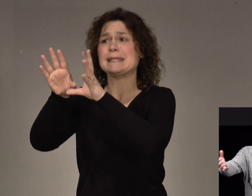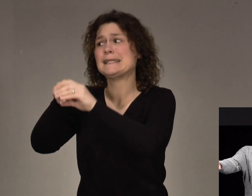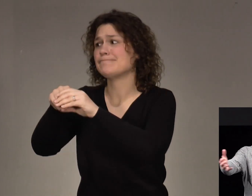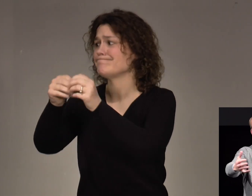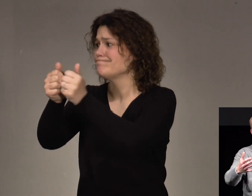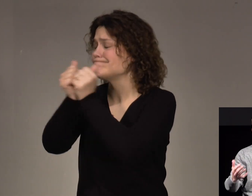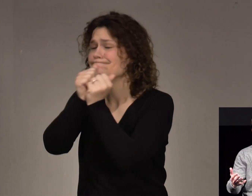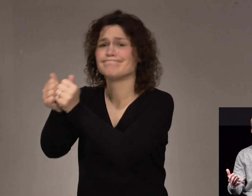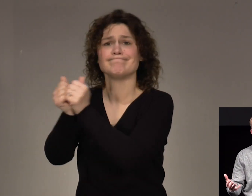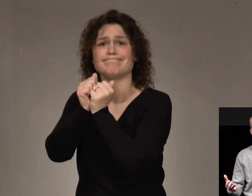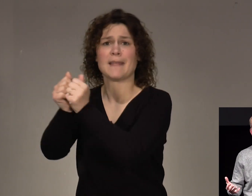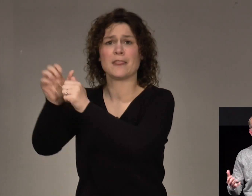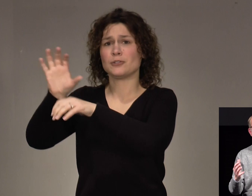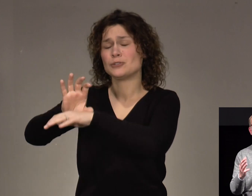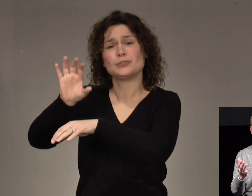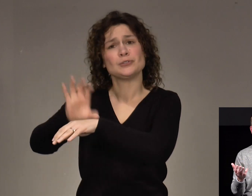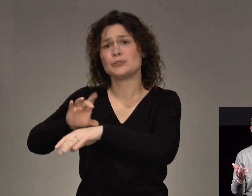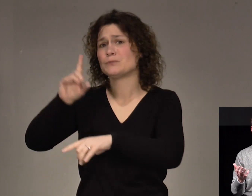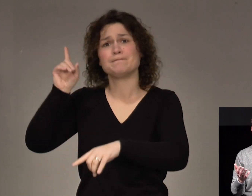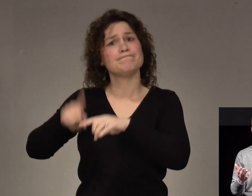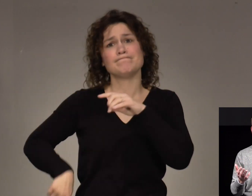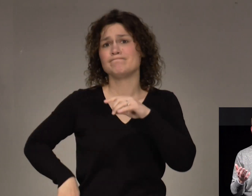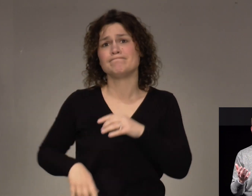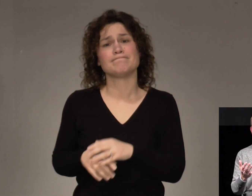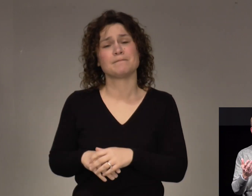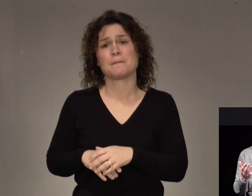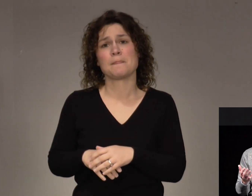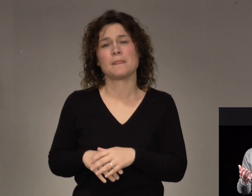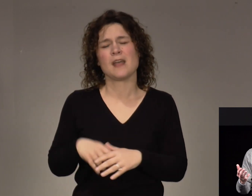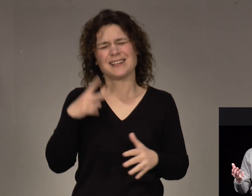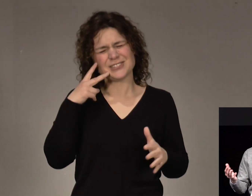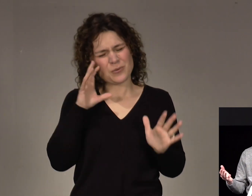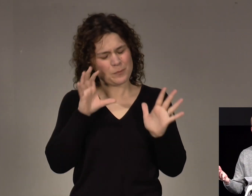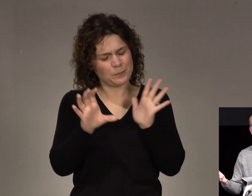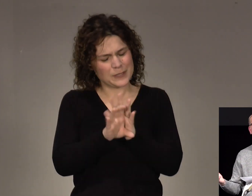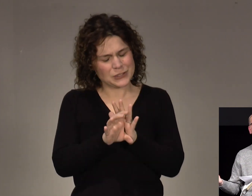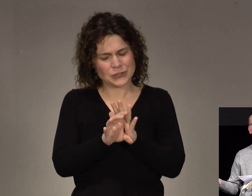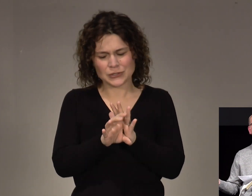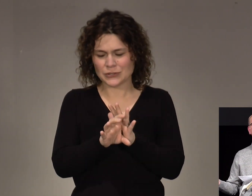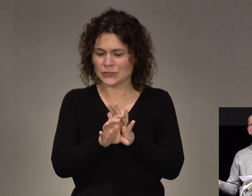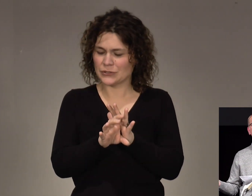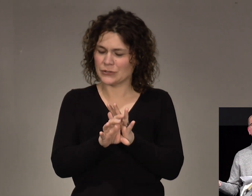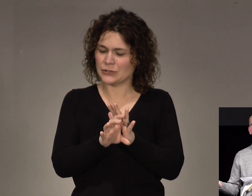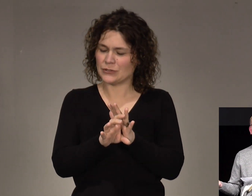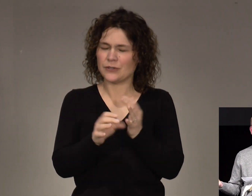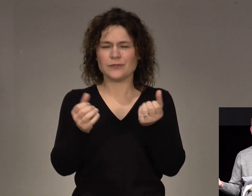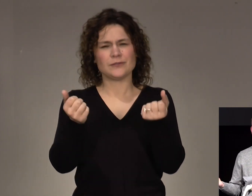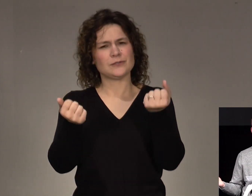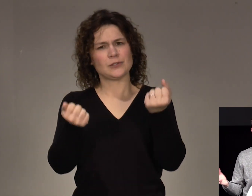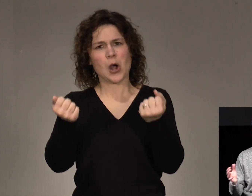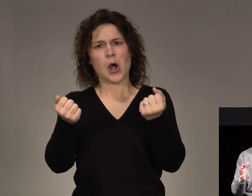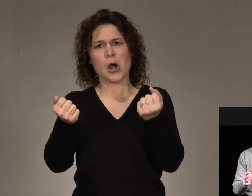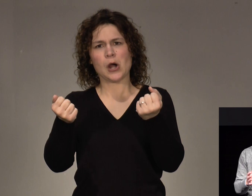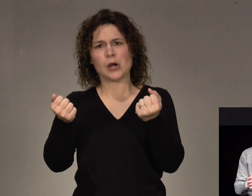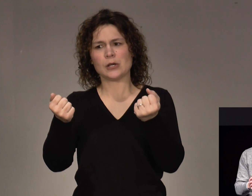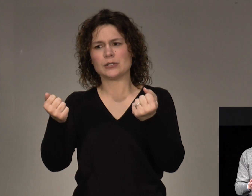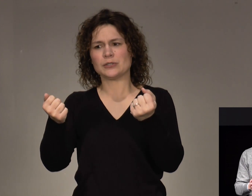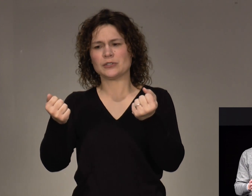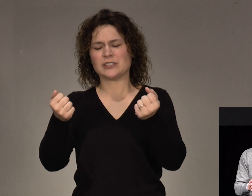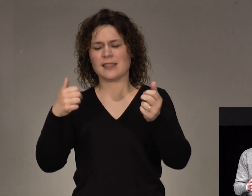or the church facility. I saw photos of cars that arrived at a parking lot. And